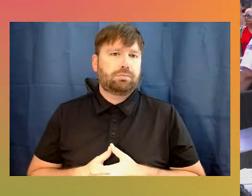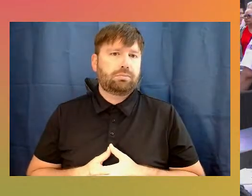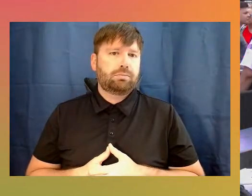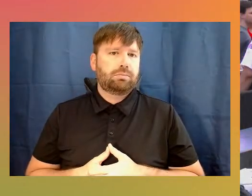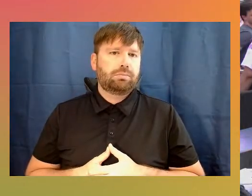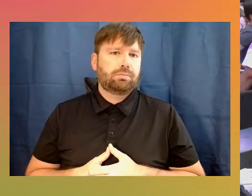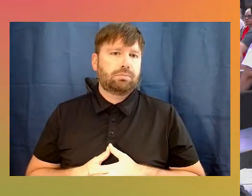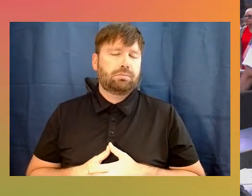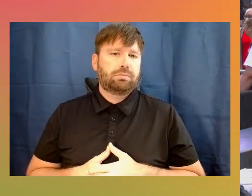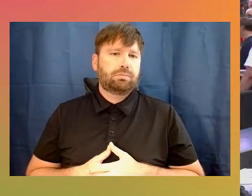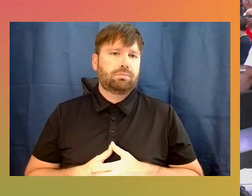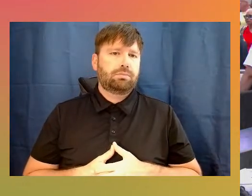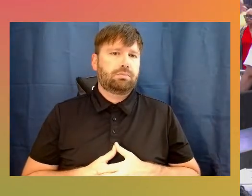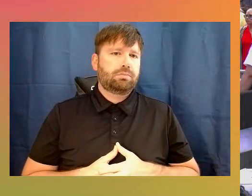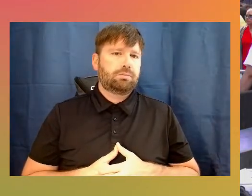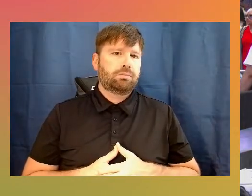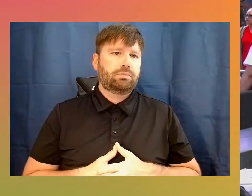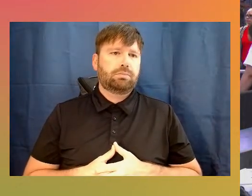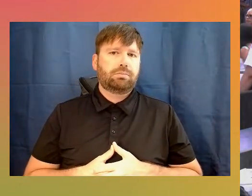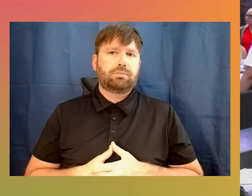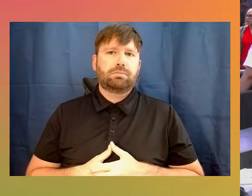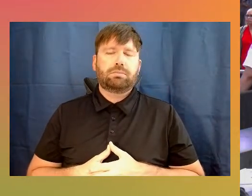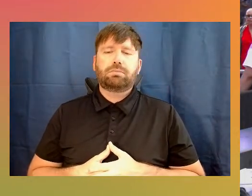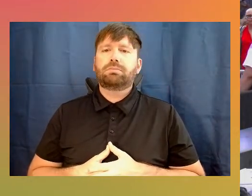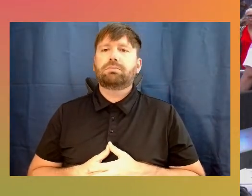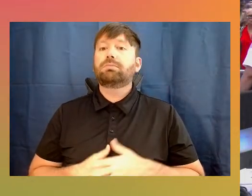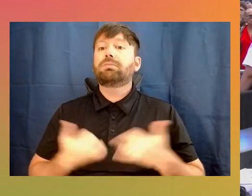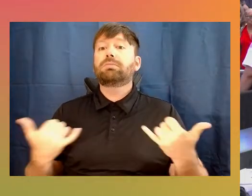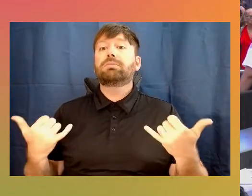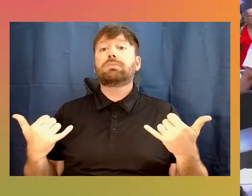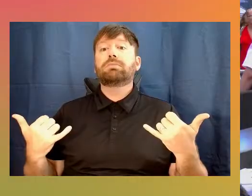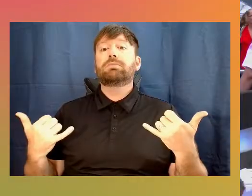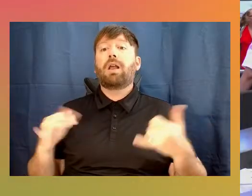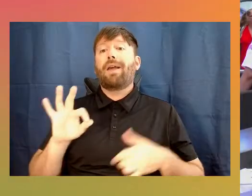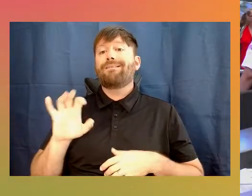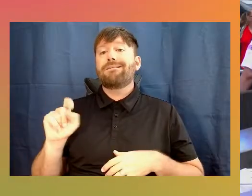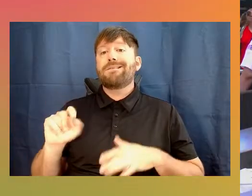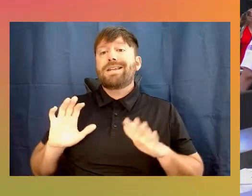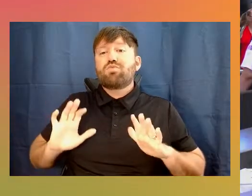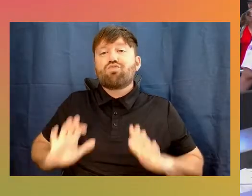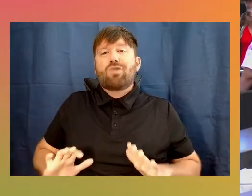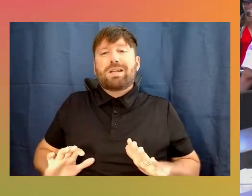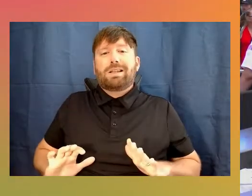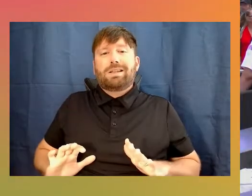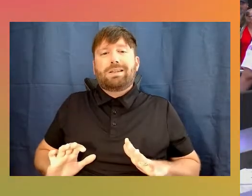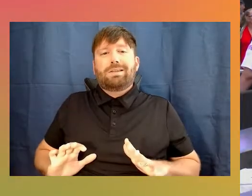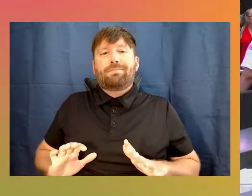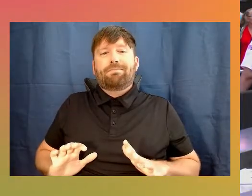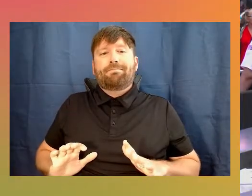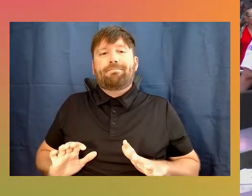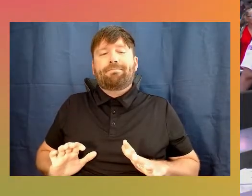SHOULDER AND THE EAR?